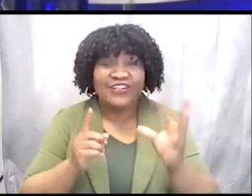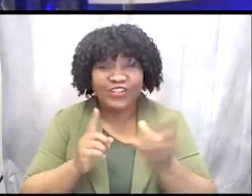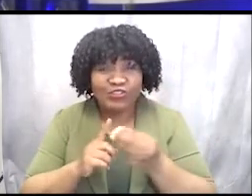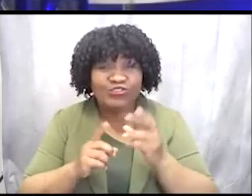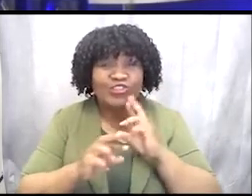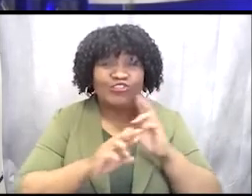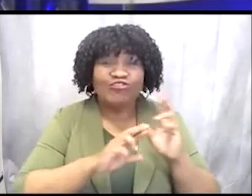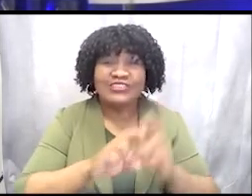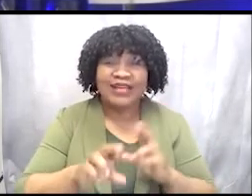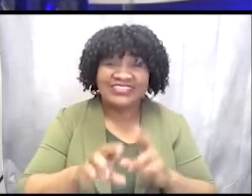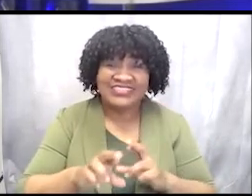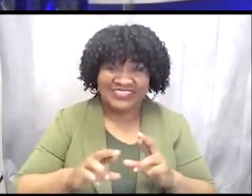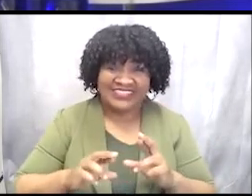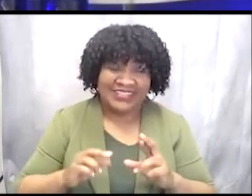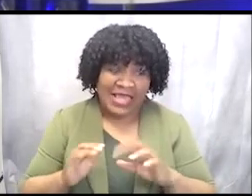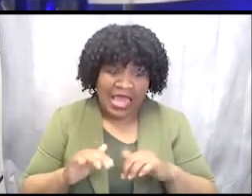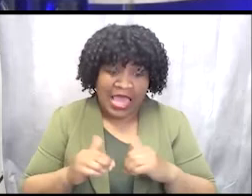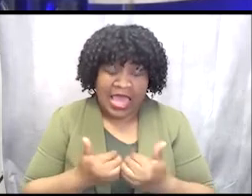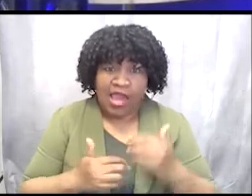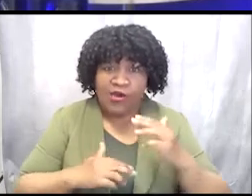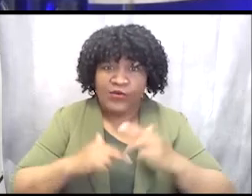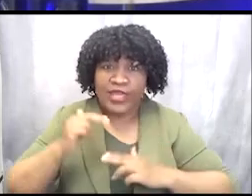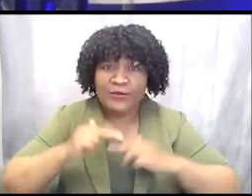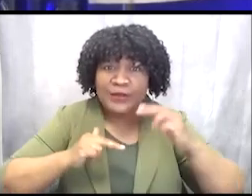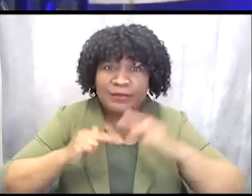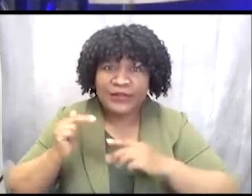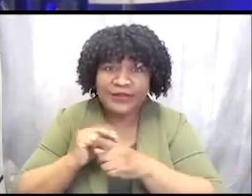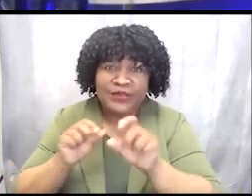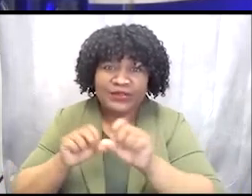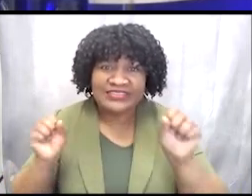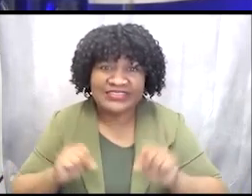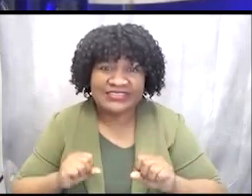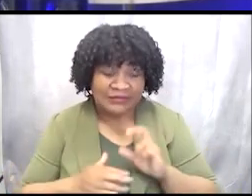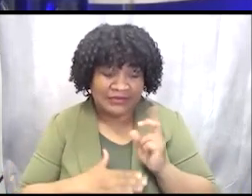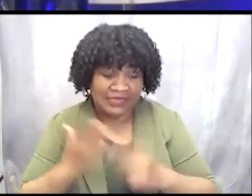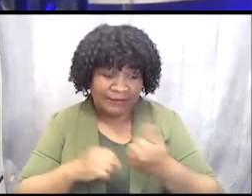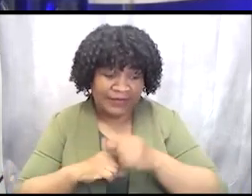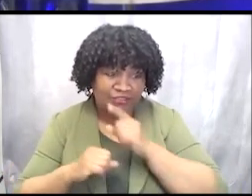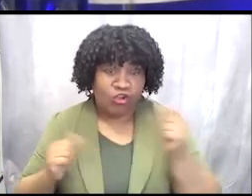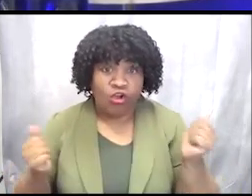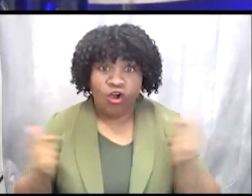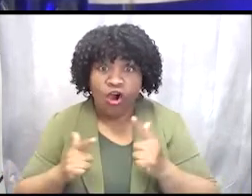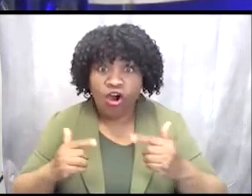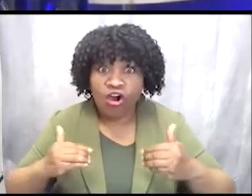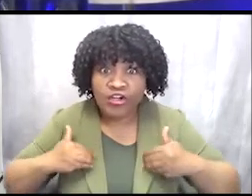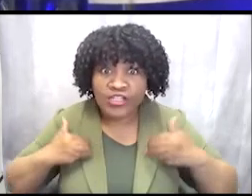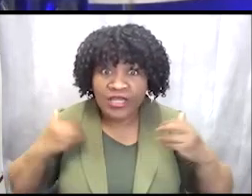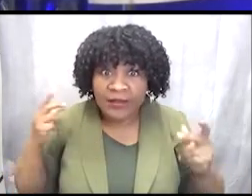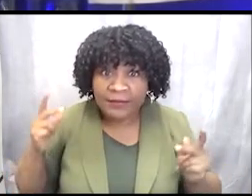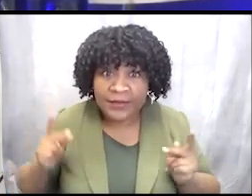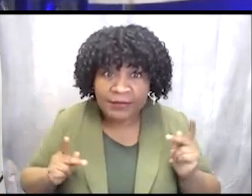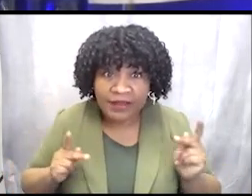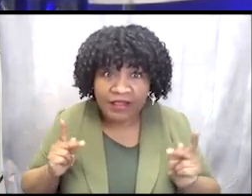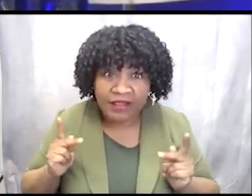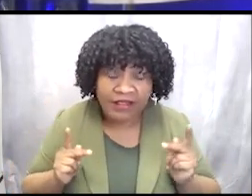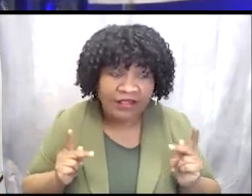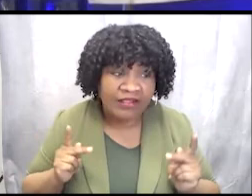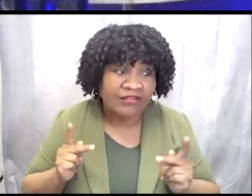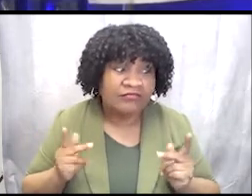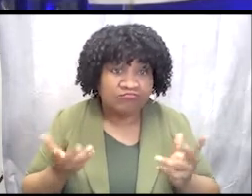is really about, how do we build systems that are designed to ensure that all young people are receiving